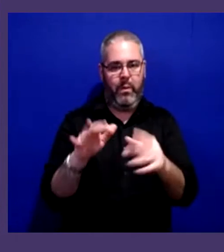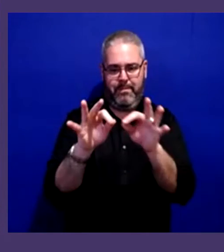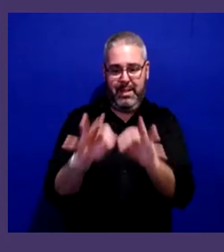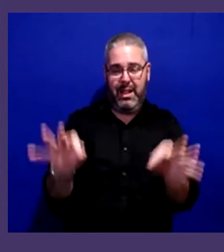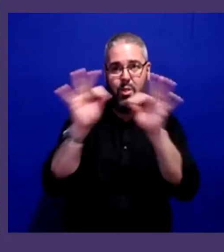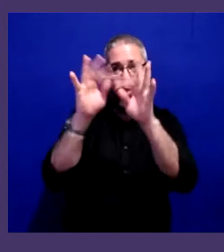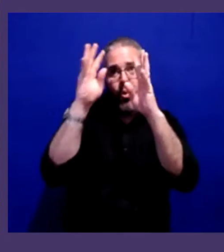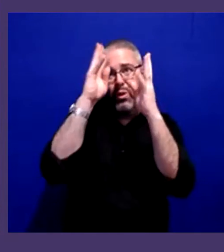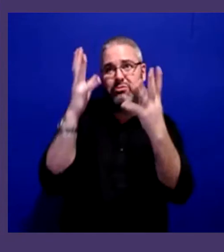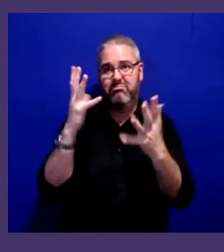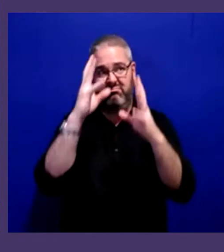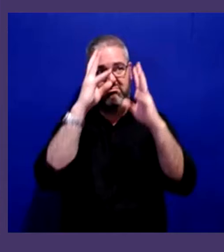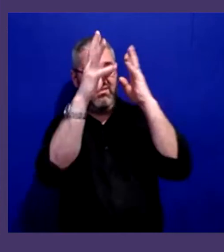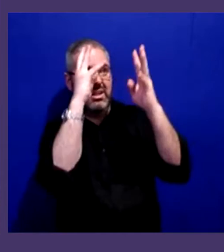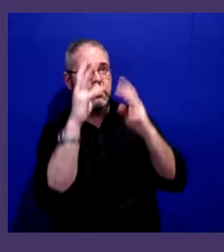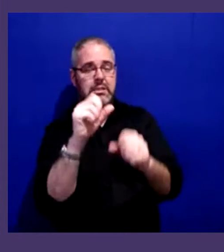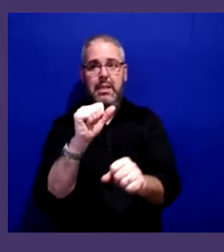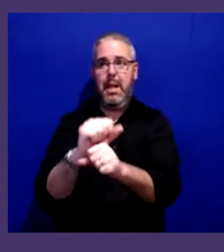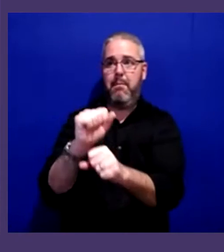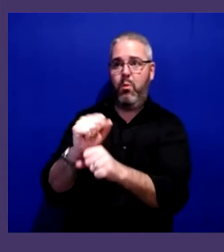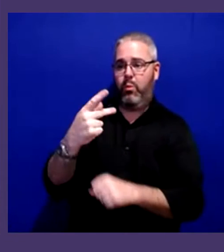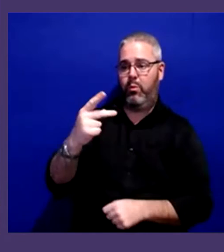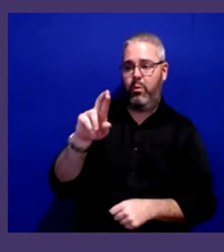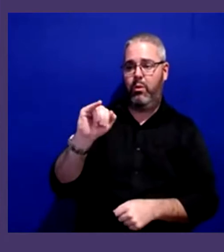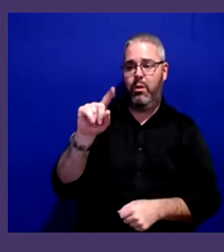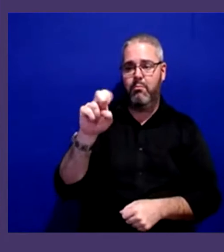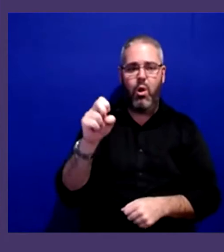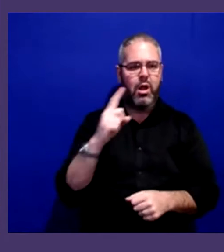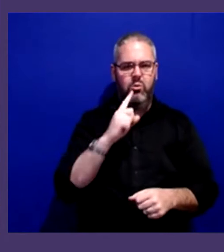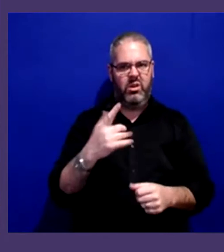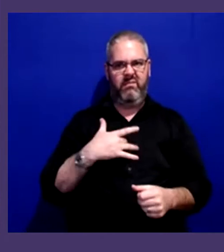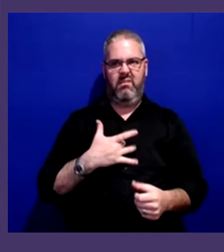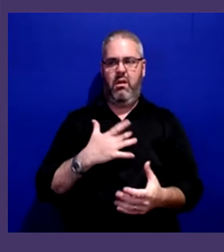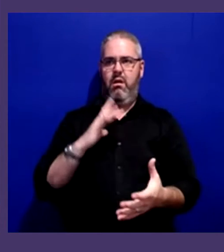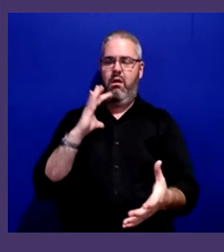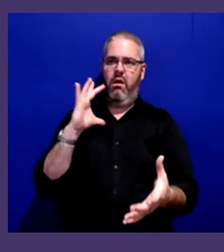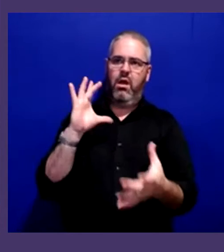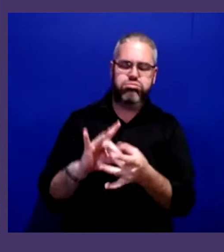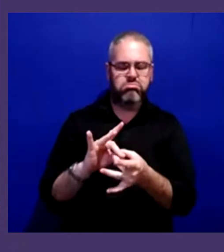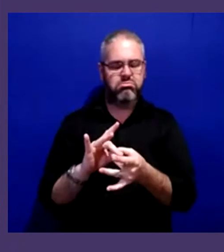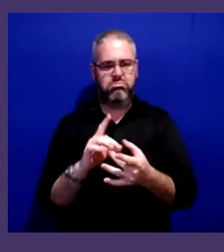employee pride, sense of belonging, not just for the neurodivergent population,